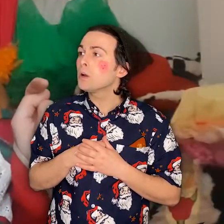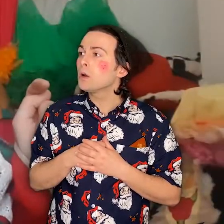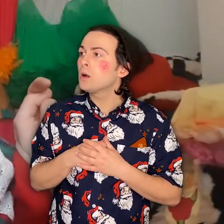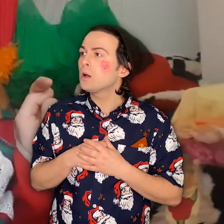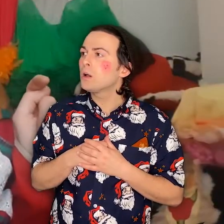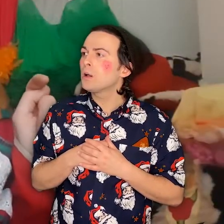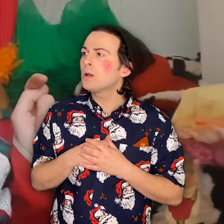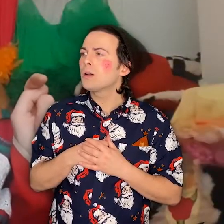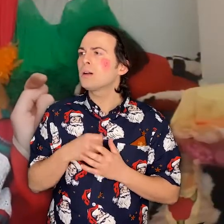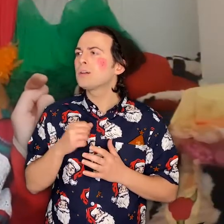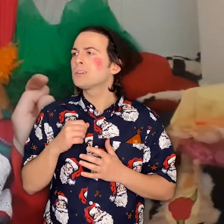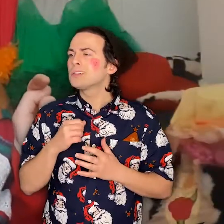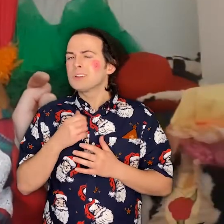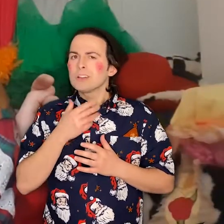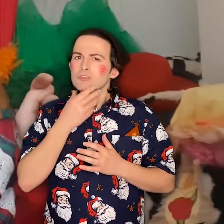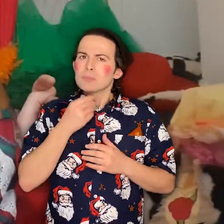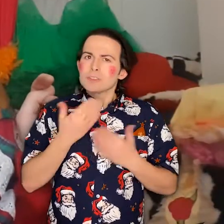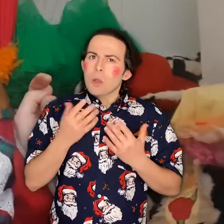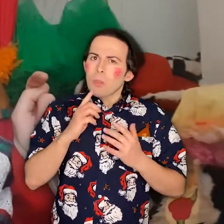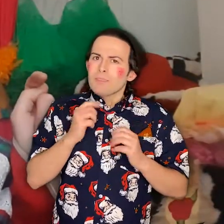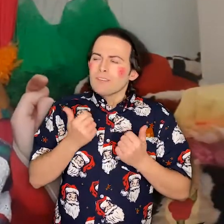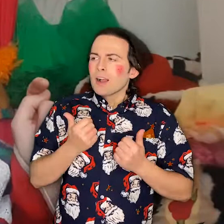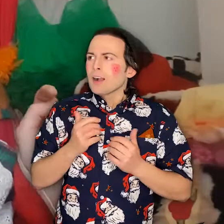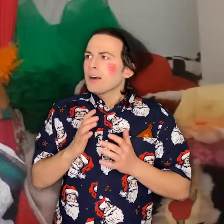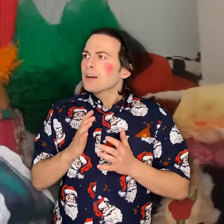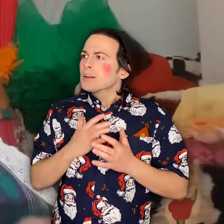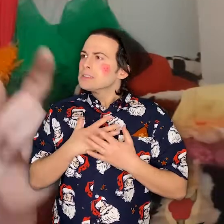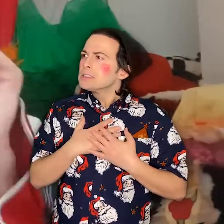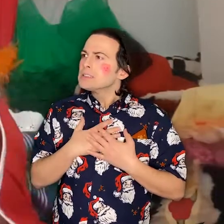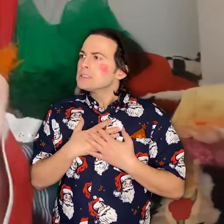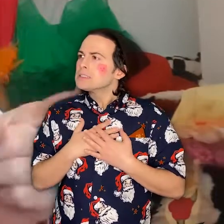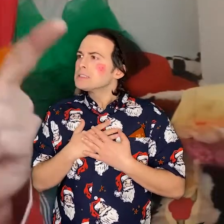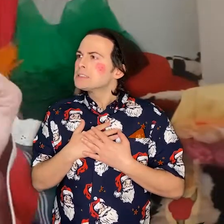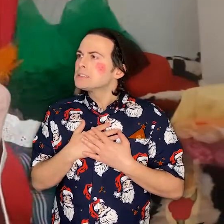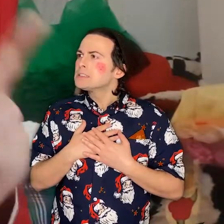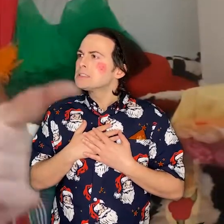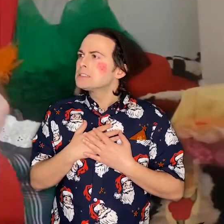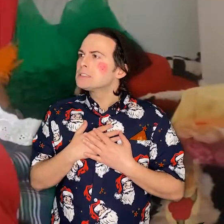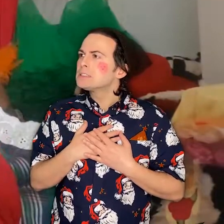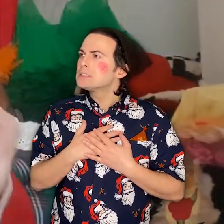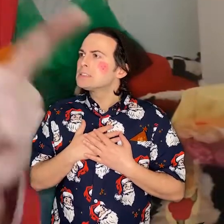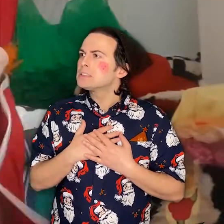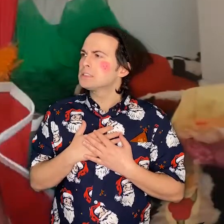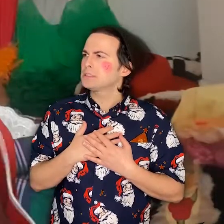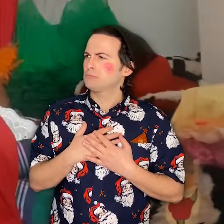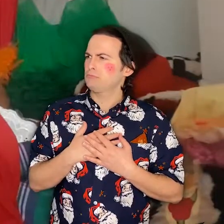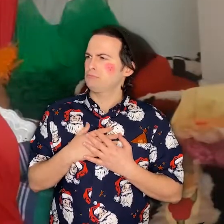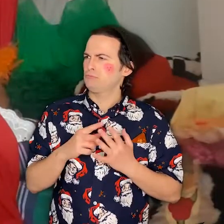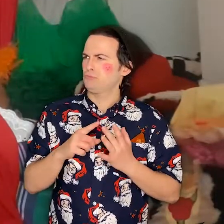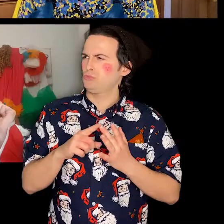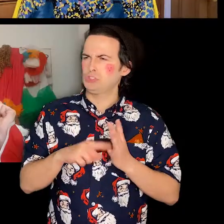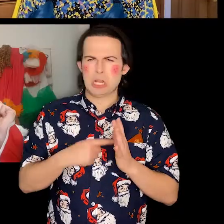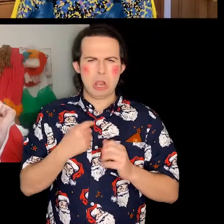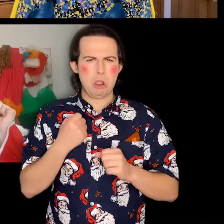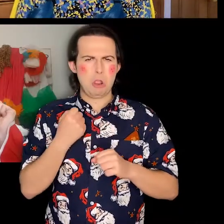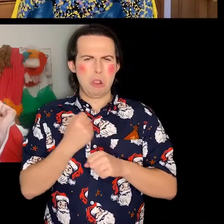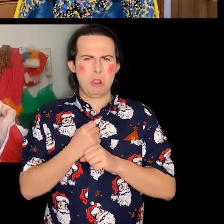faith that everybody will do exactly what Janey Godley tells us to do and we’ll be fine for Christmas Senga – Janey Who?